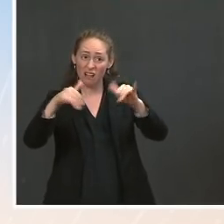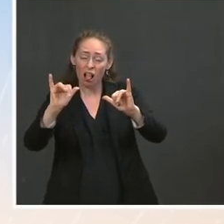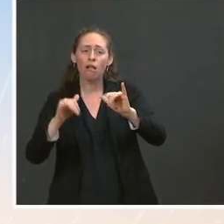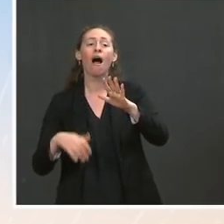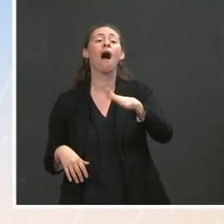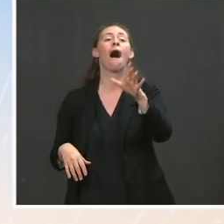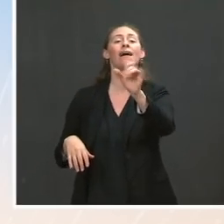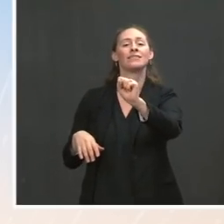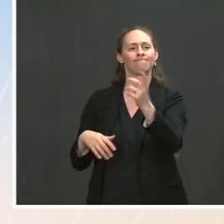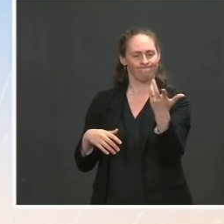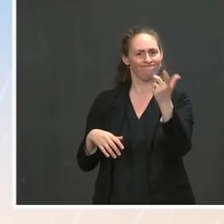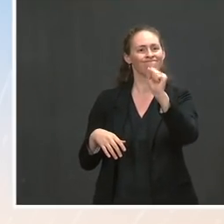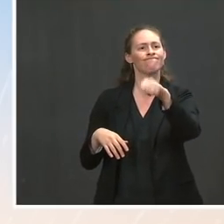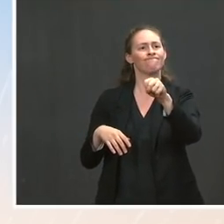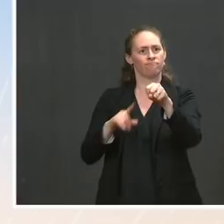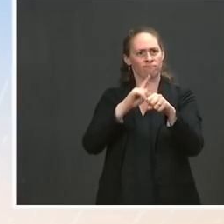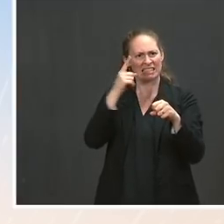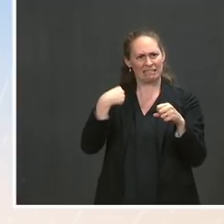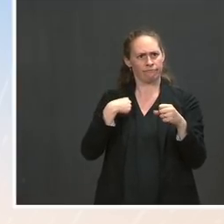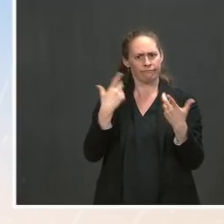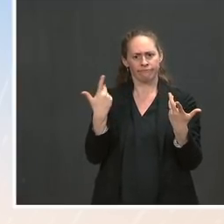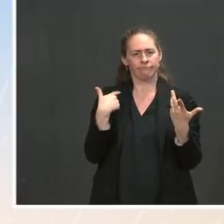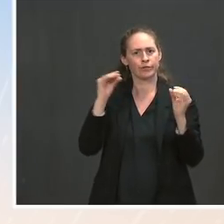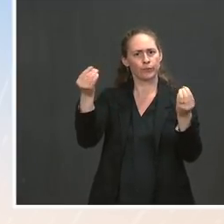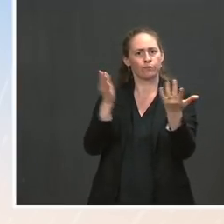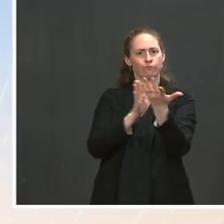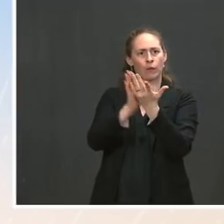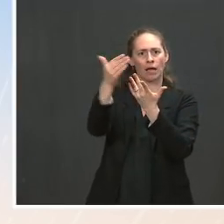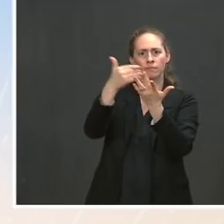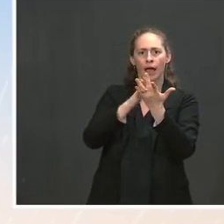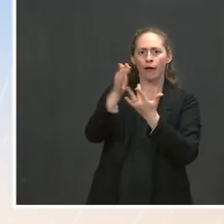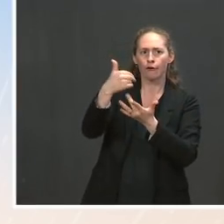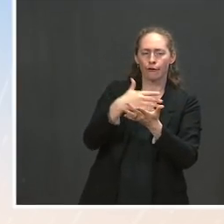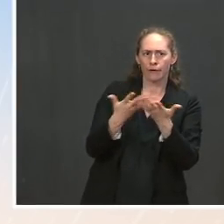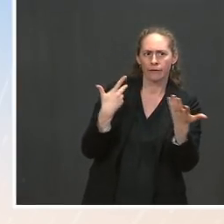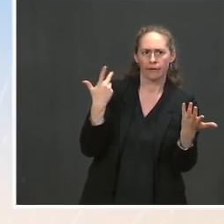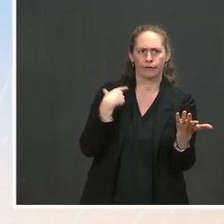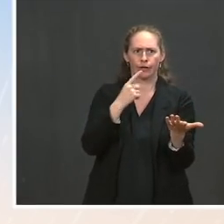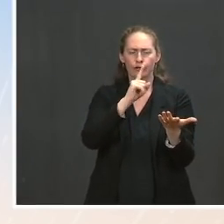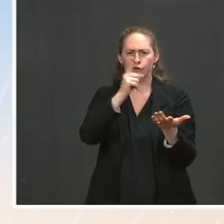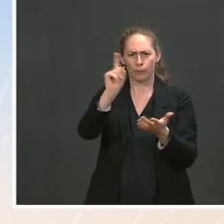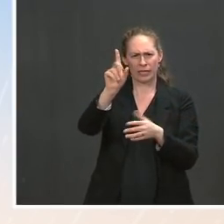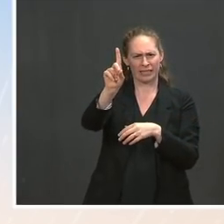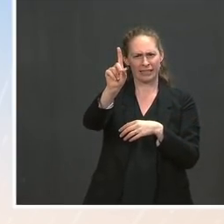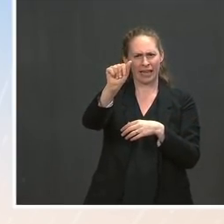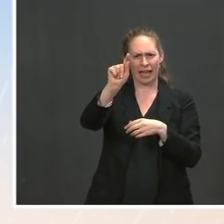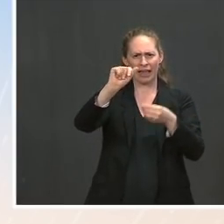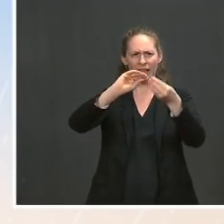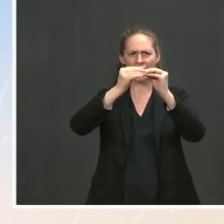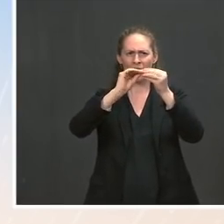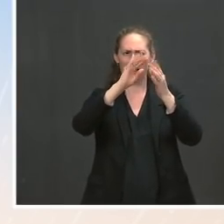We weren't ensured that we would have access to the data available. So there was a delay. They actually delayed the release of that report,